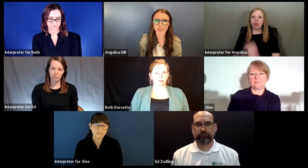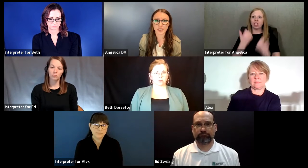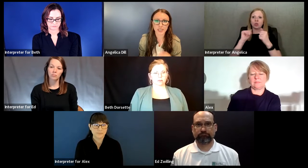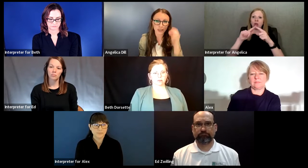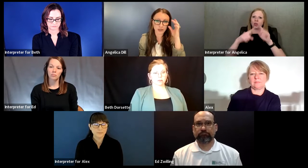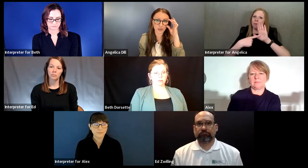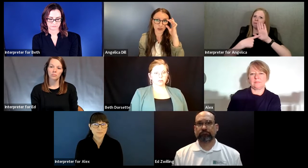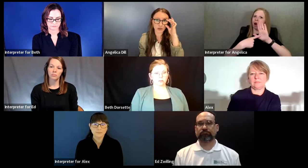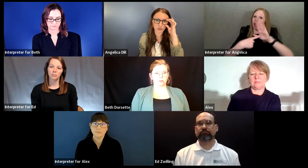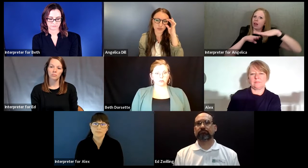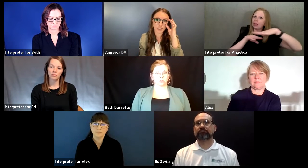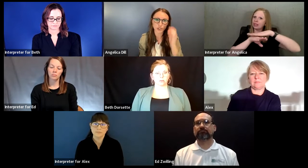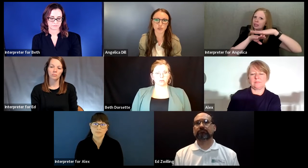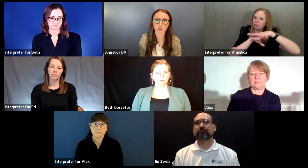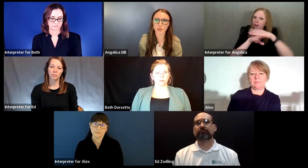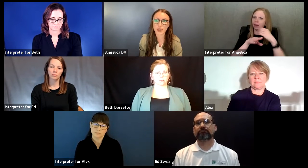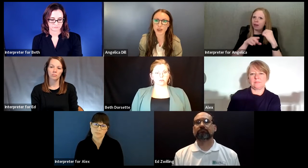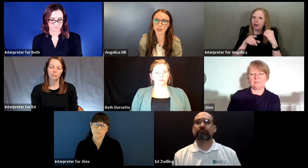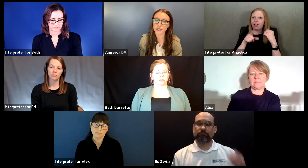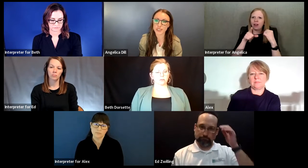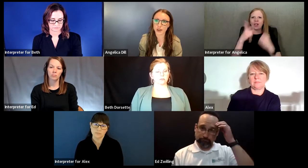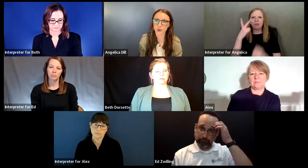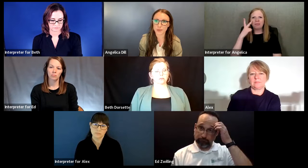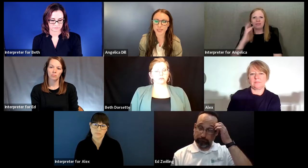I don't know if you've seen our social media or looked at our website.